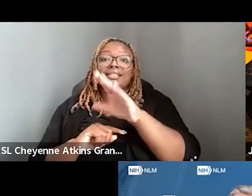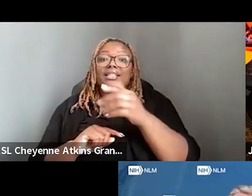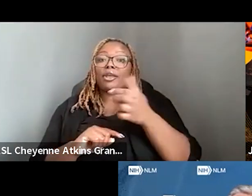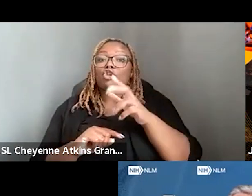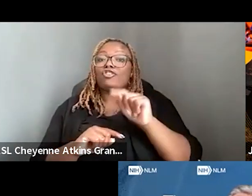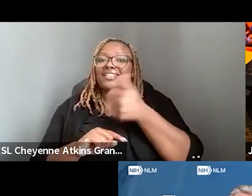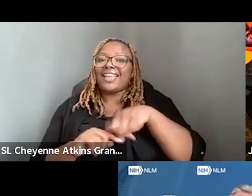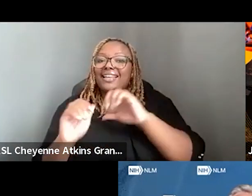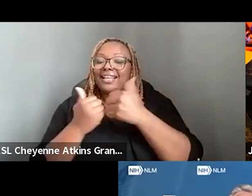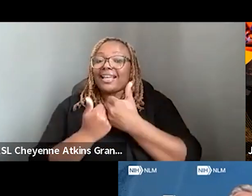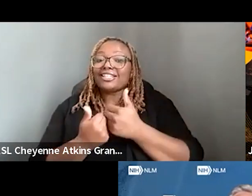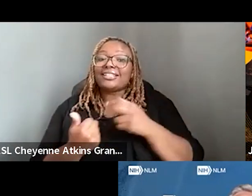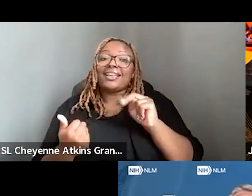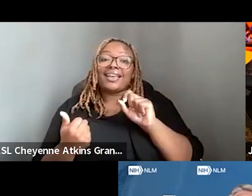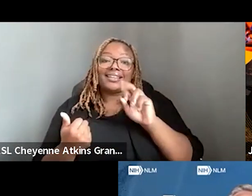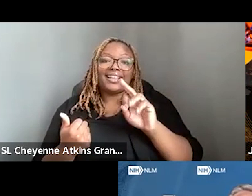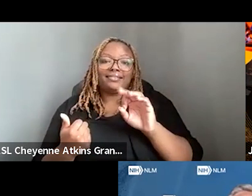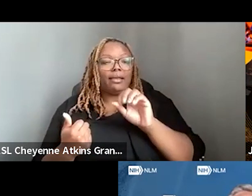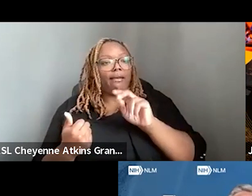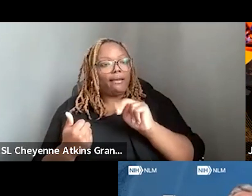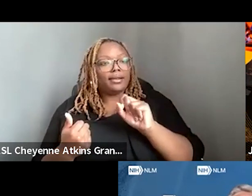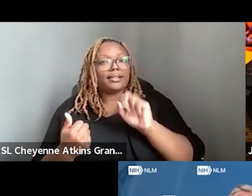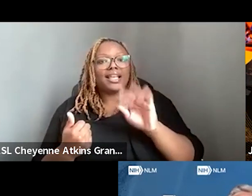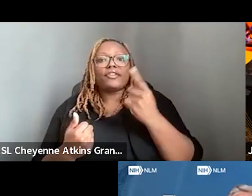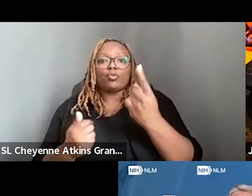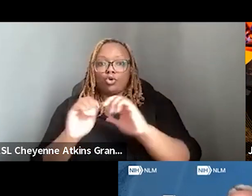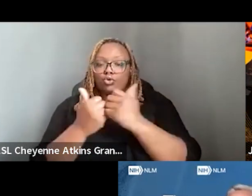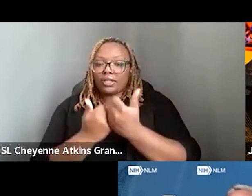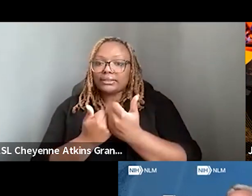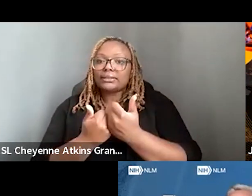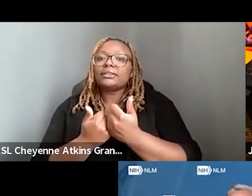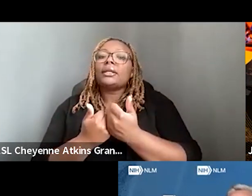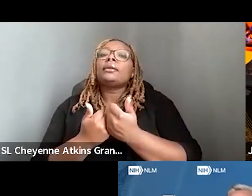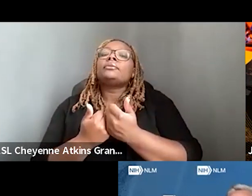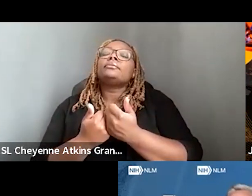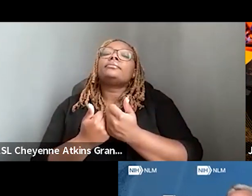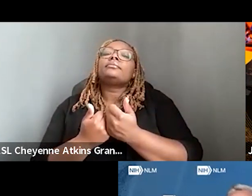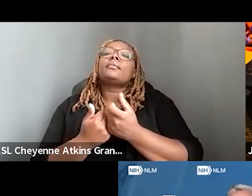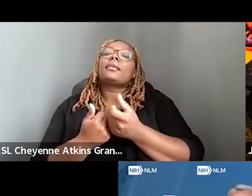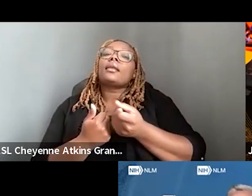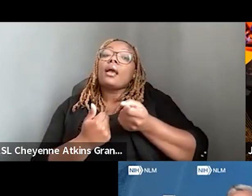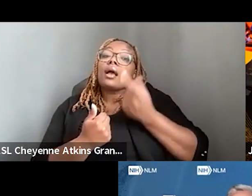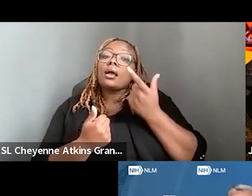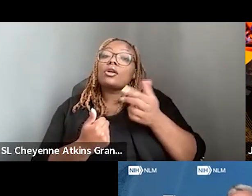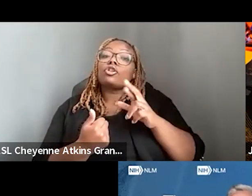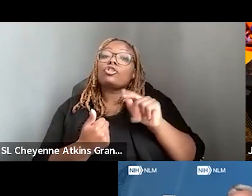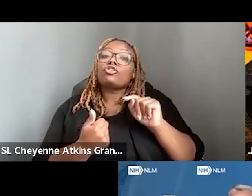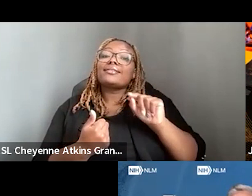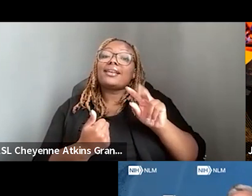And NSF is one of those agencies. However, we want people to realize that Grants.gov is some --